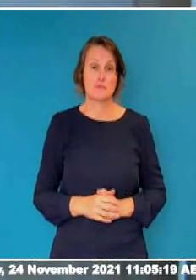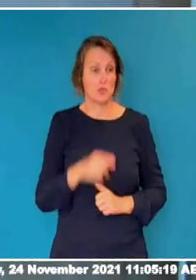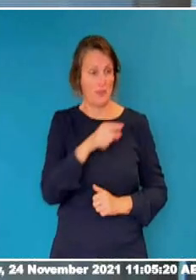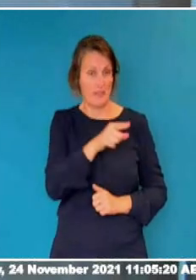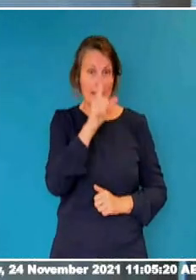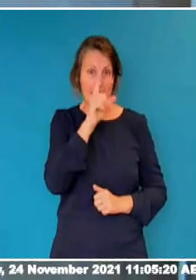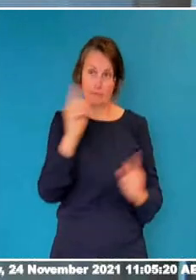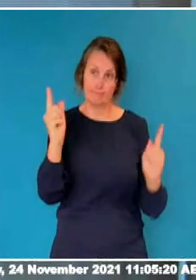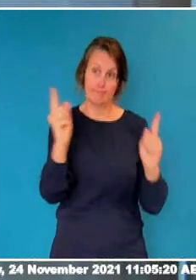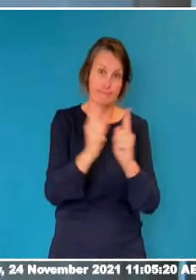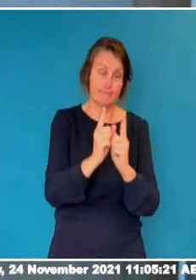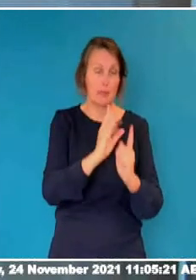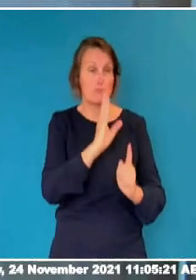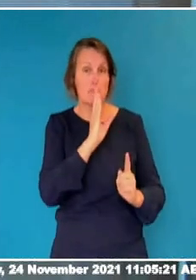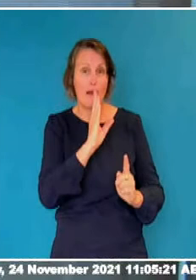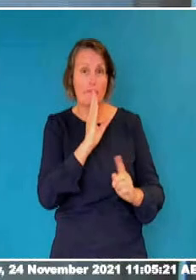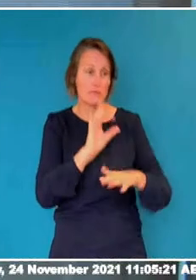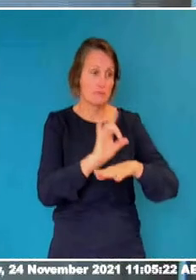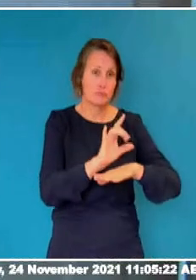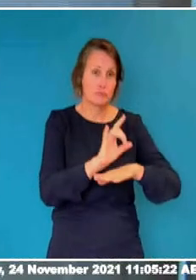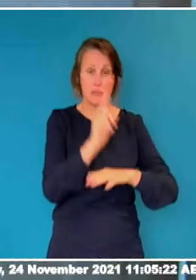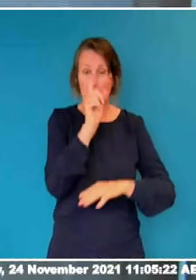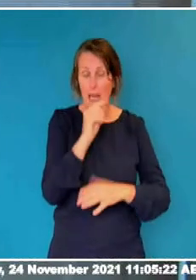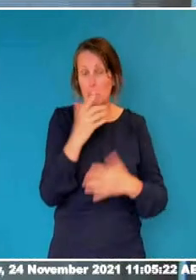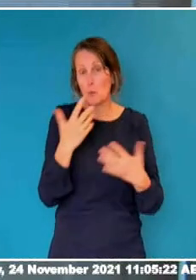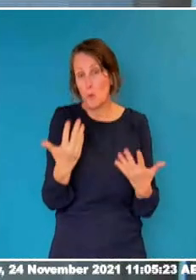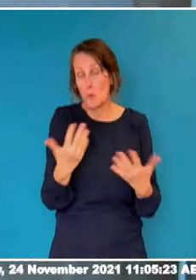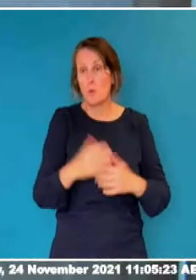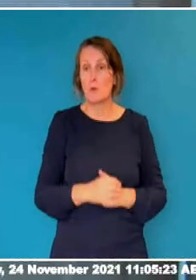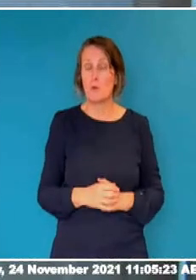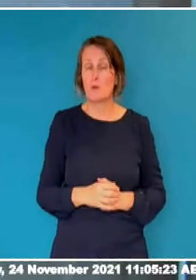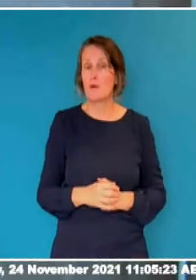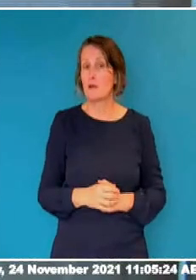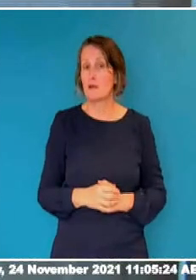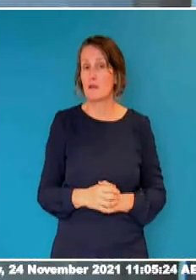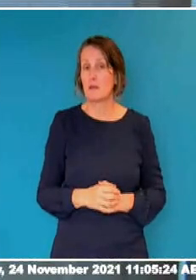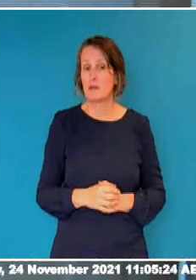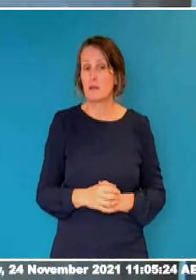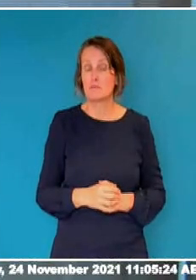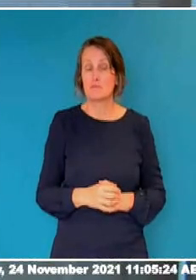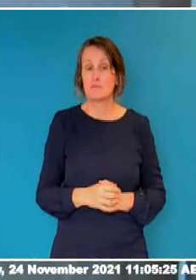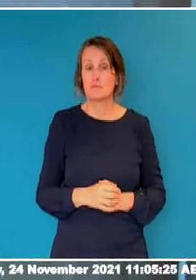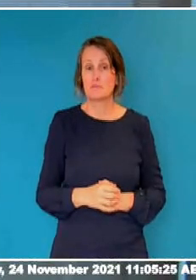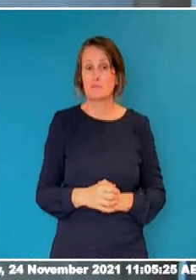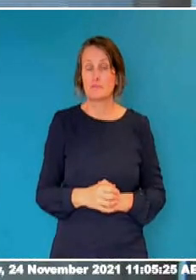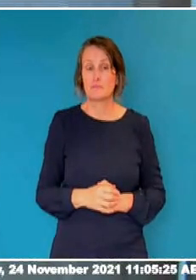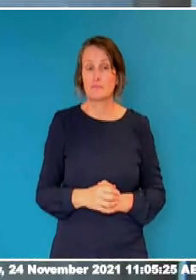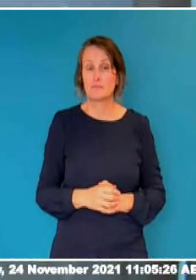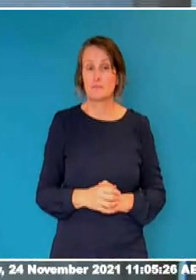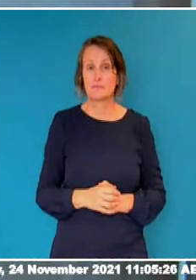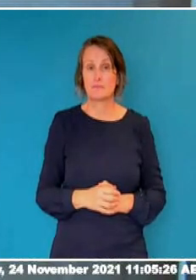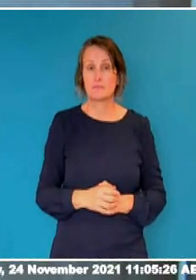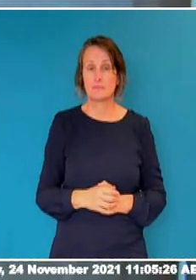confidential sort of counselling, or whether it's actually requesting support from their